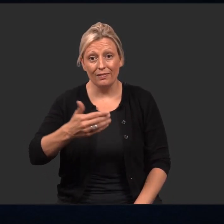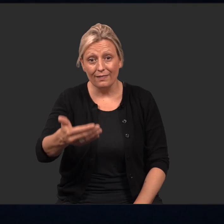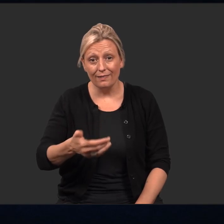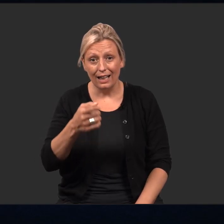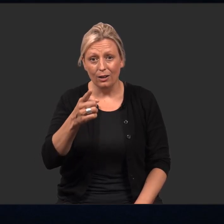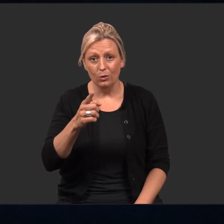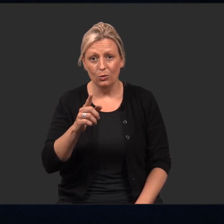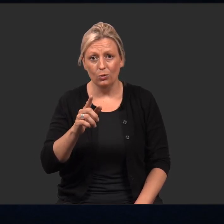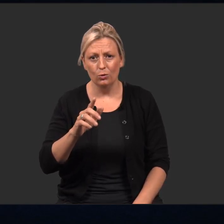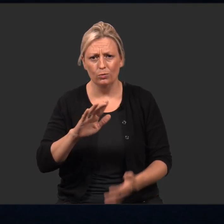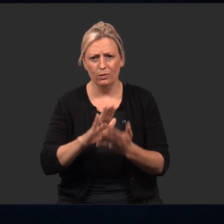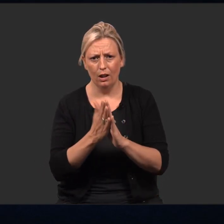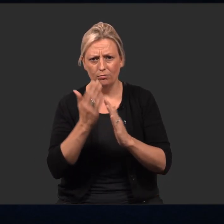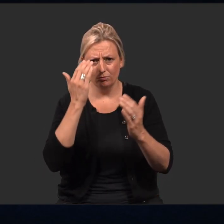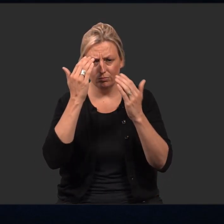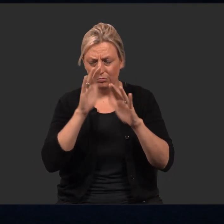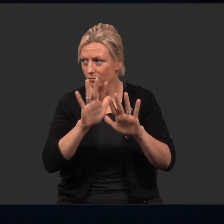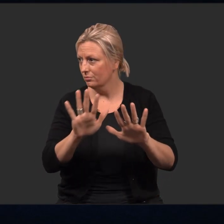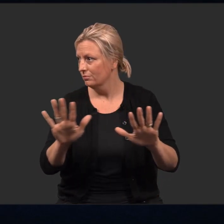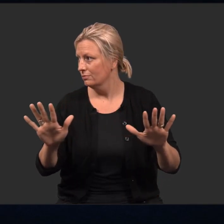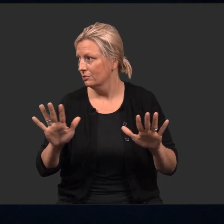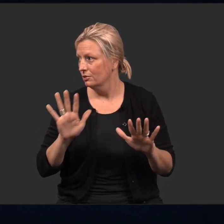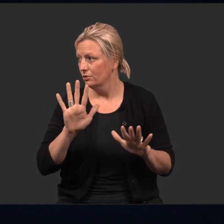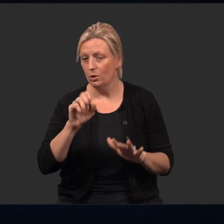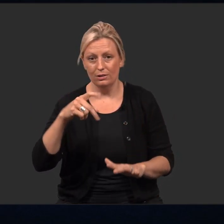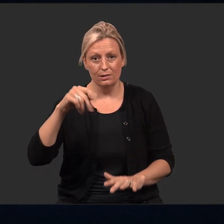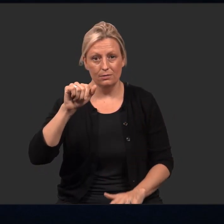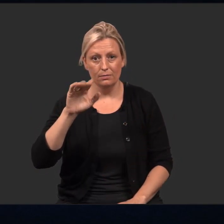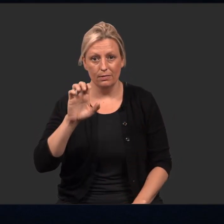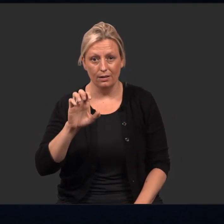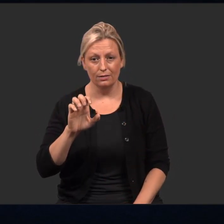I invite you to take a moment to become aware of your space.